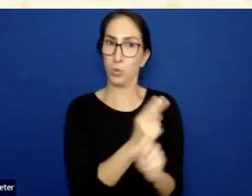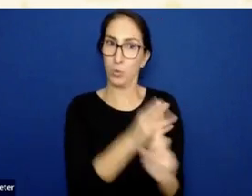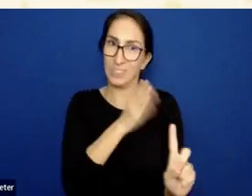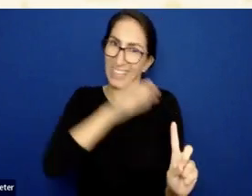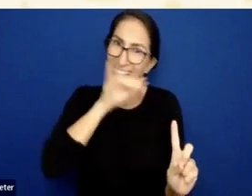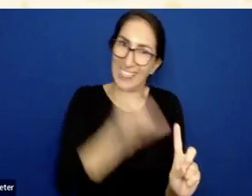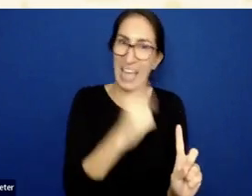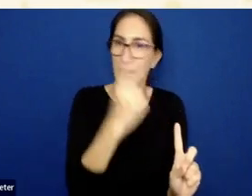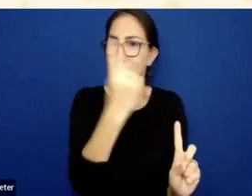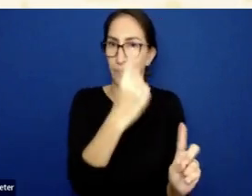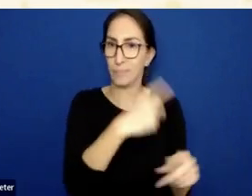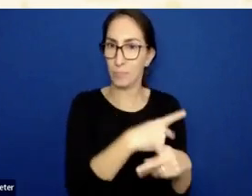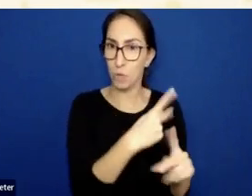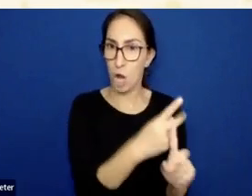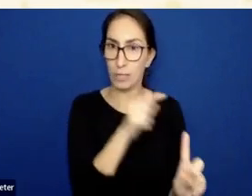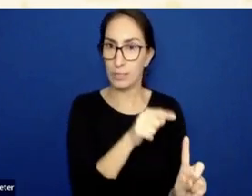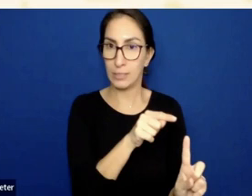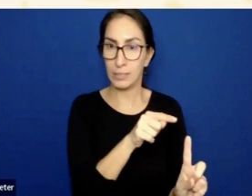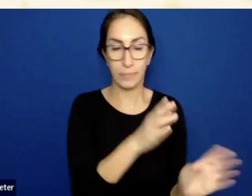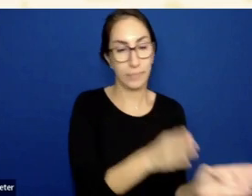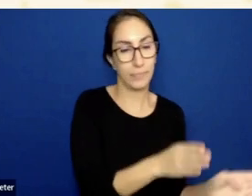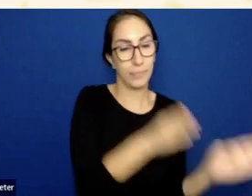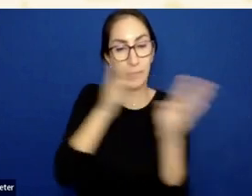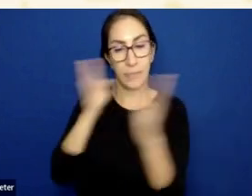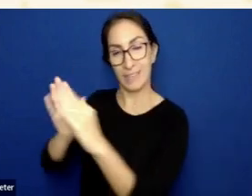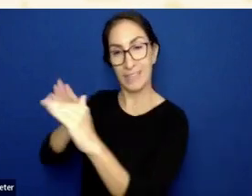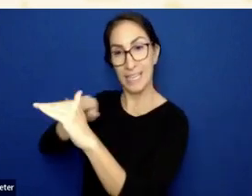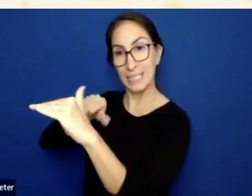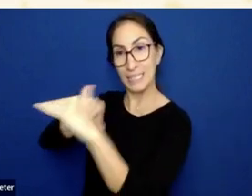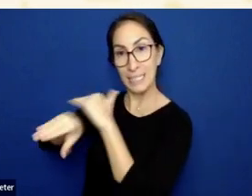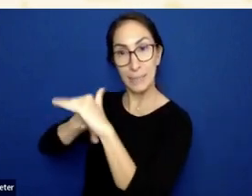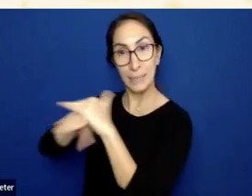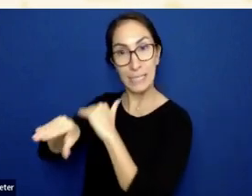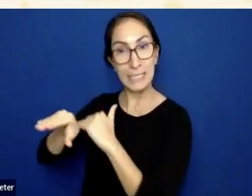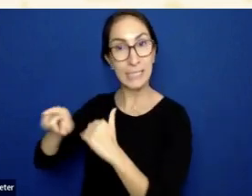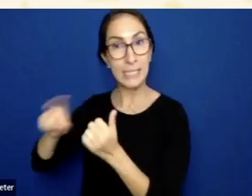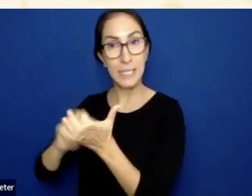And when we're talking about accessibility, we are talking specifically